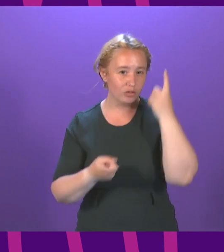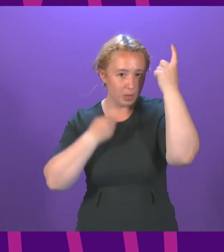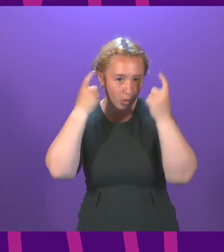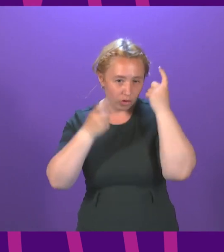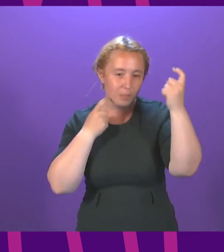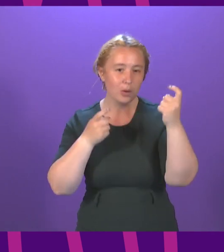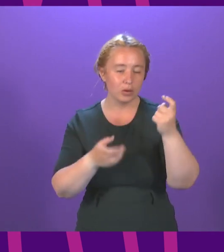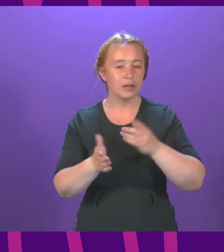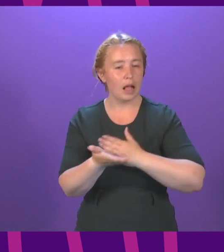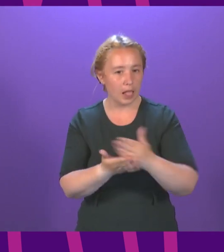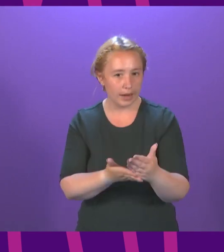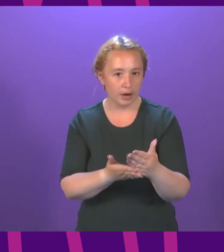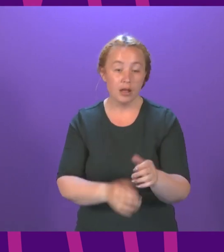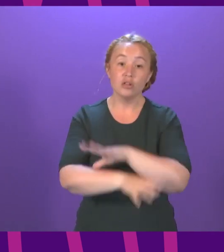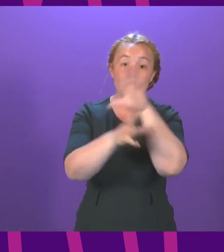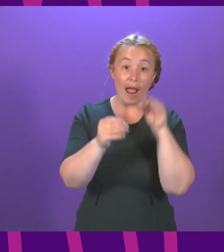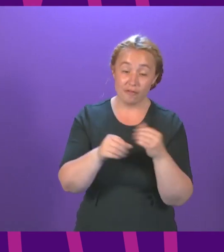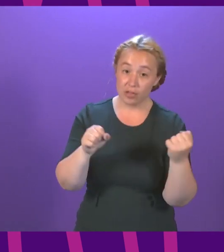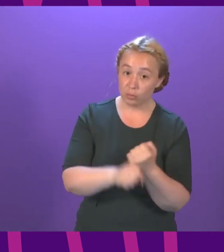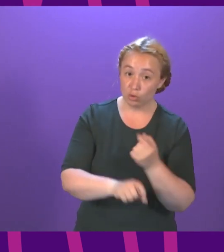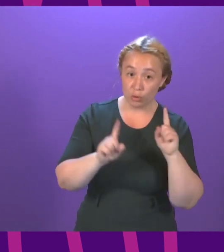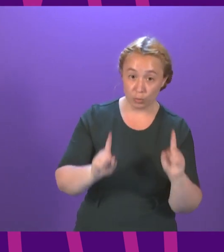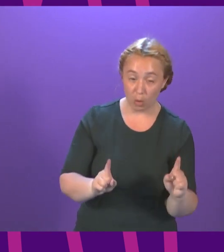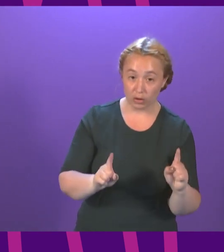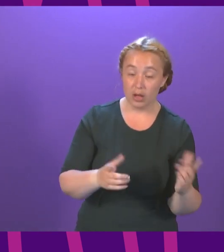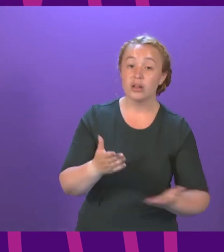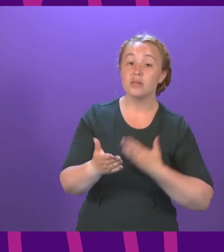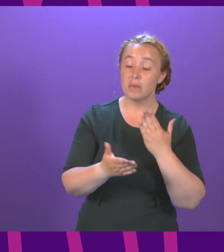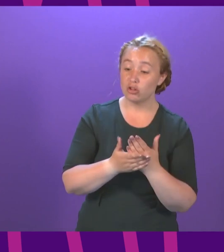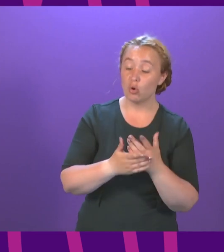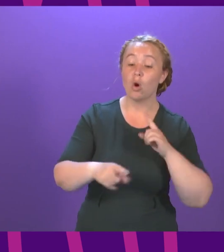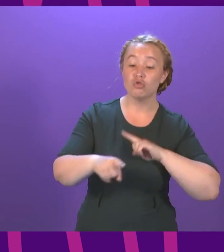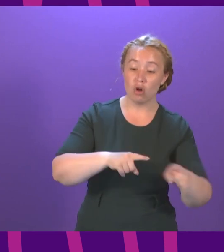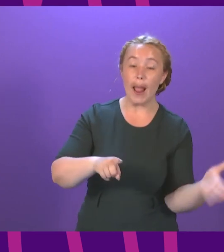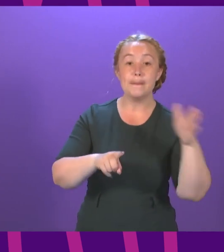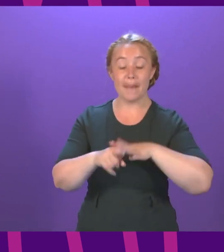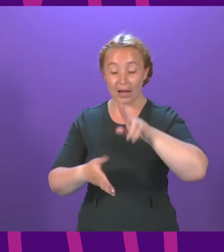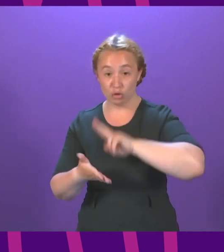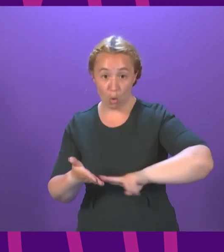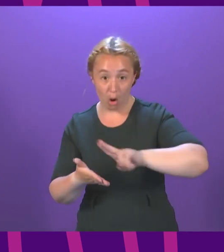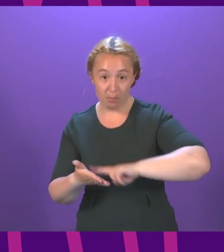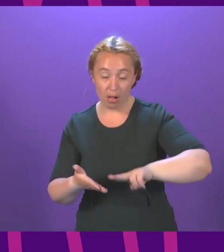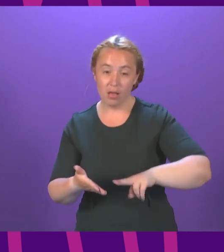Everything that we are doing is about trying to get us back to normal in a way that is